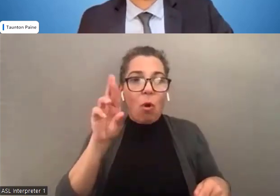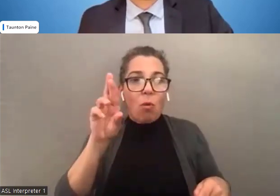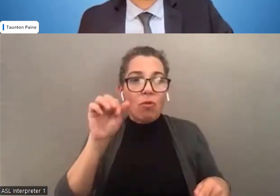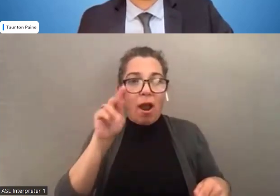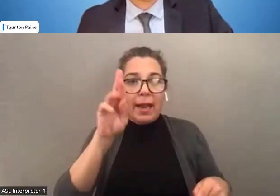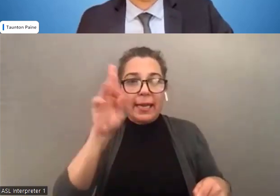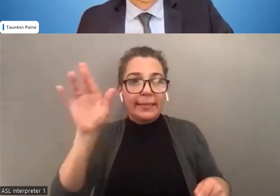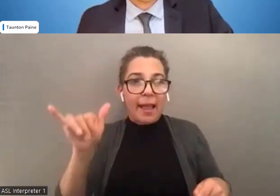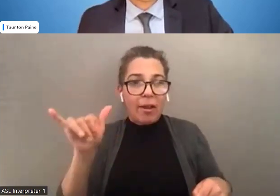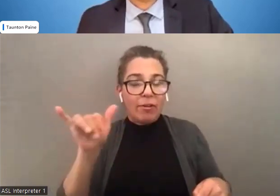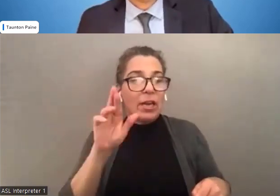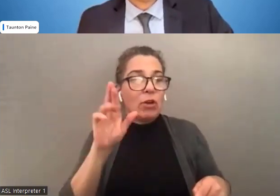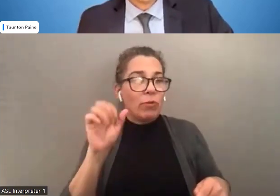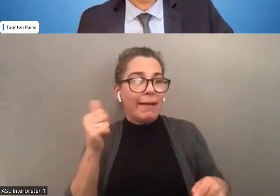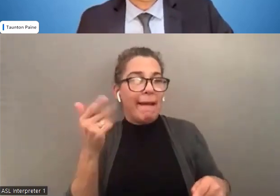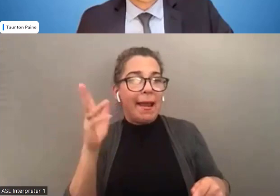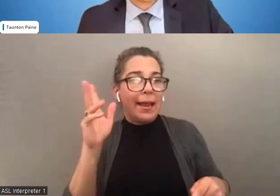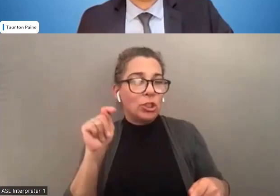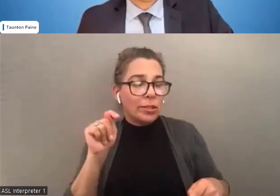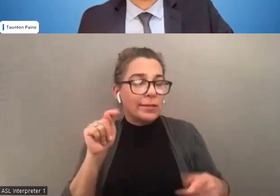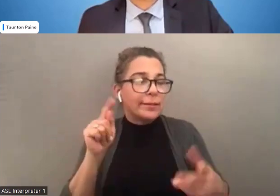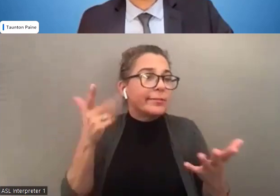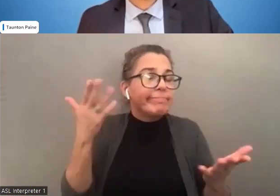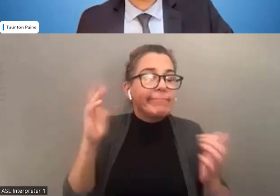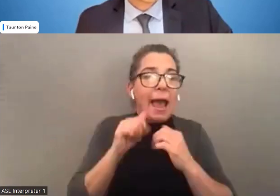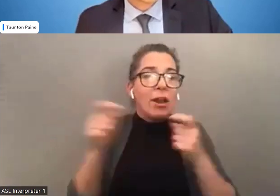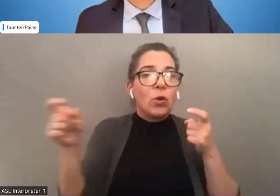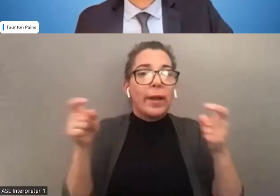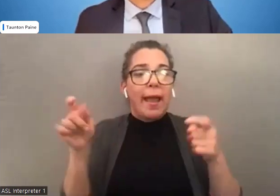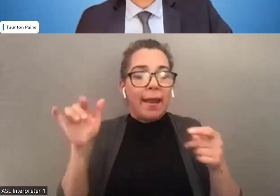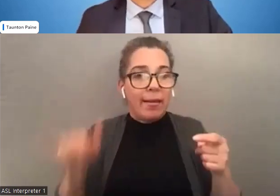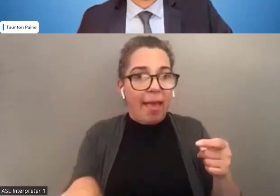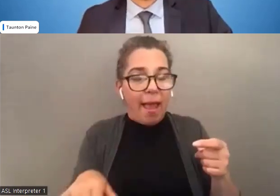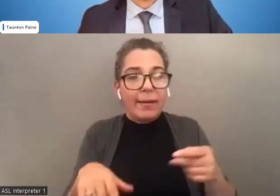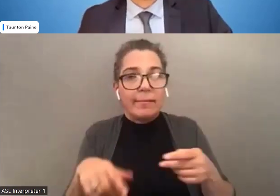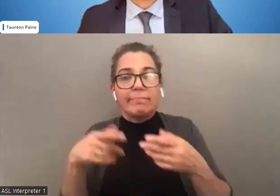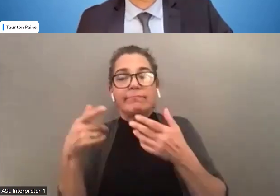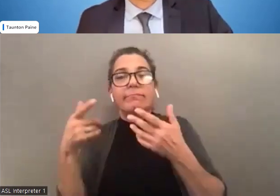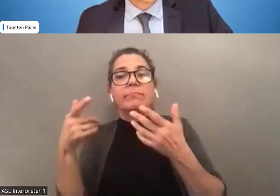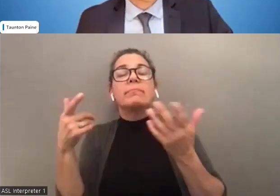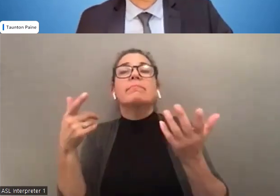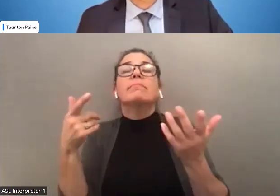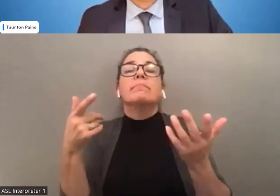Taunton Paine: Sure. So I think we've addressed this to some extent during the webinar itself,